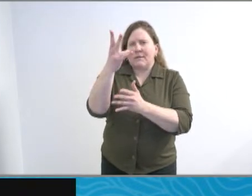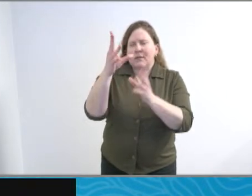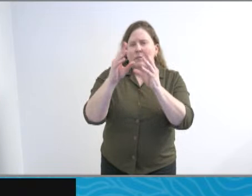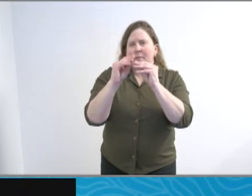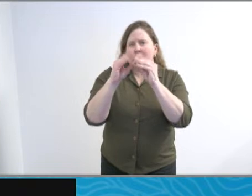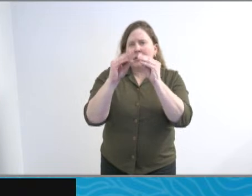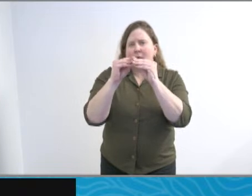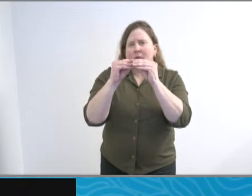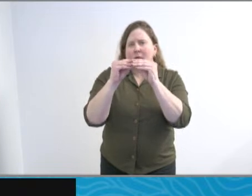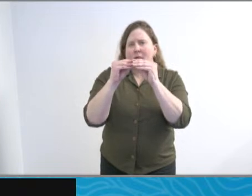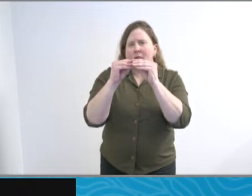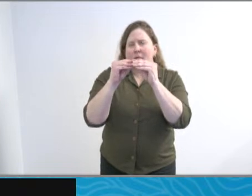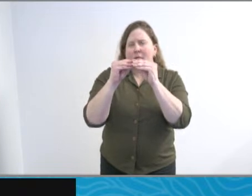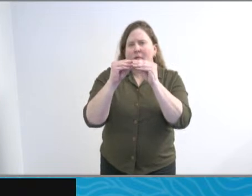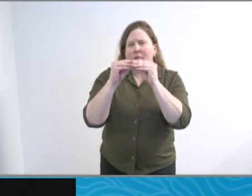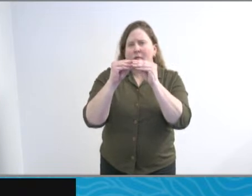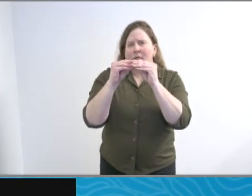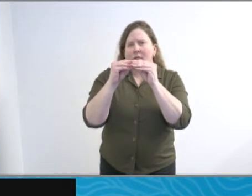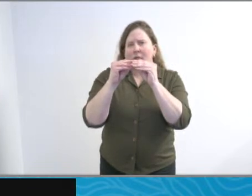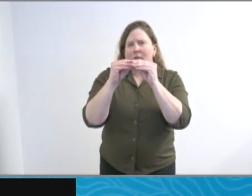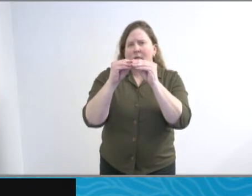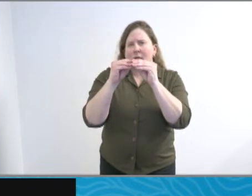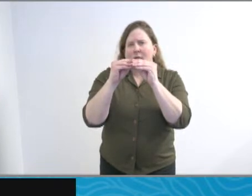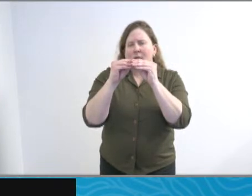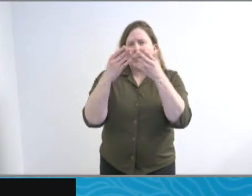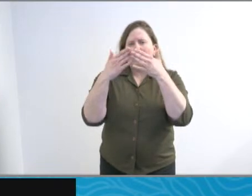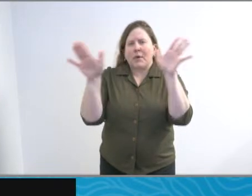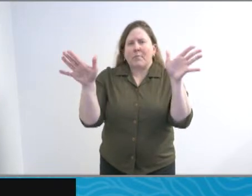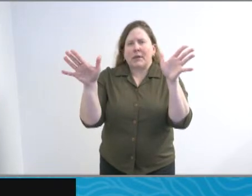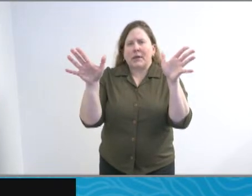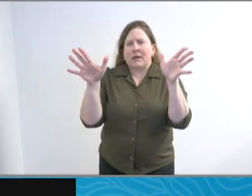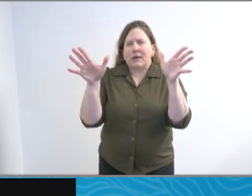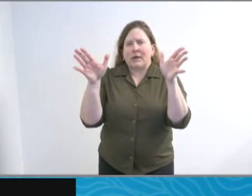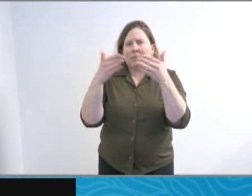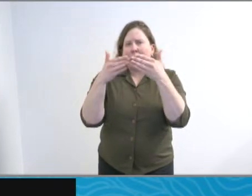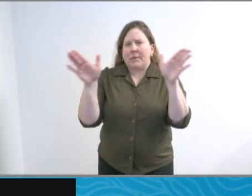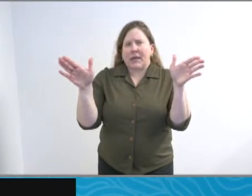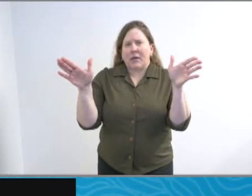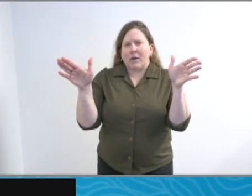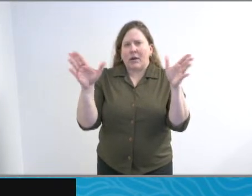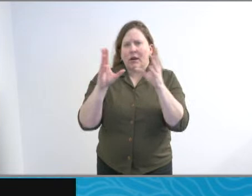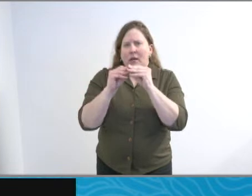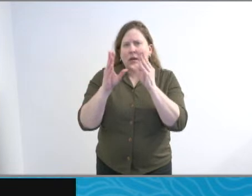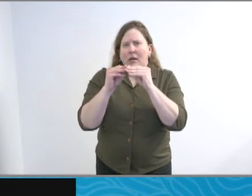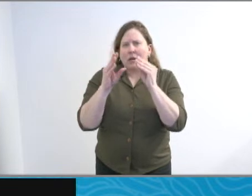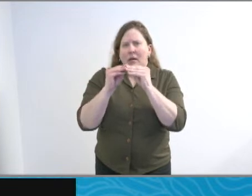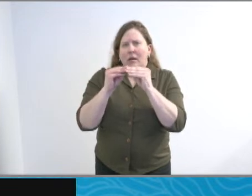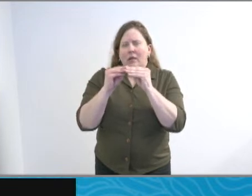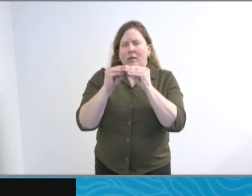is going to be the public hearing and the final draft of our LCAP being presented.